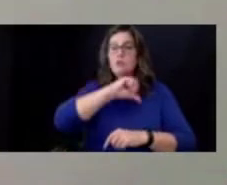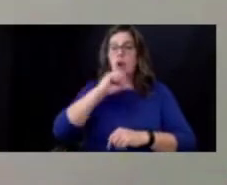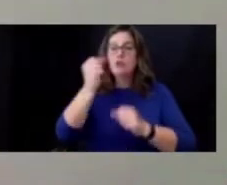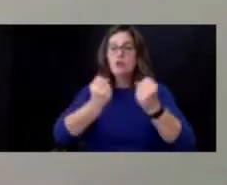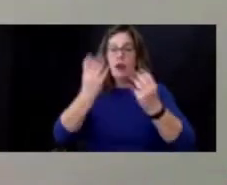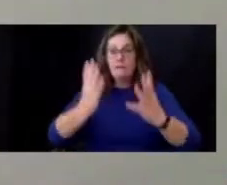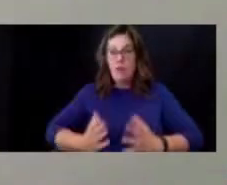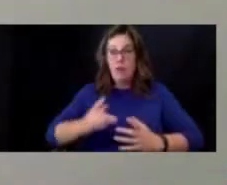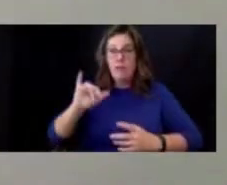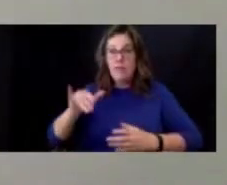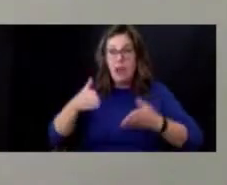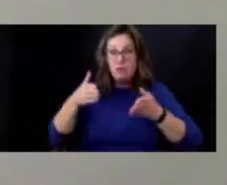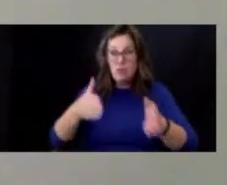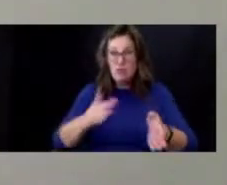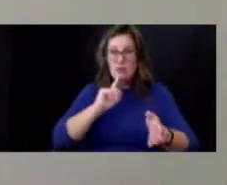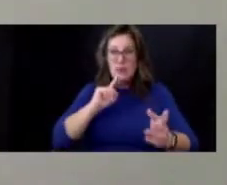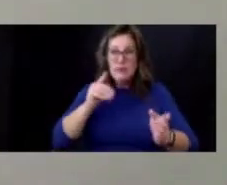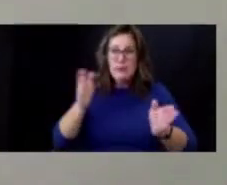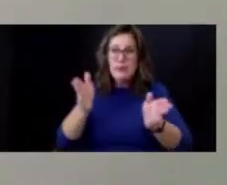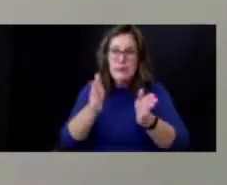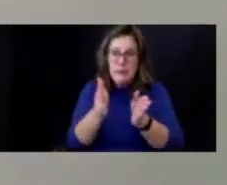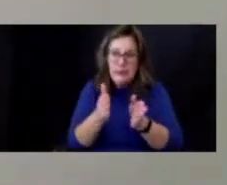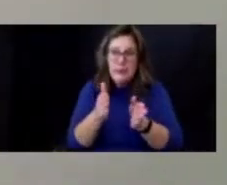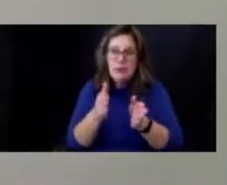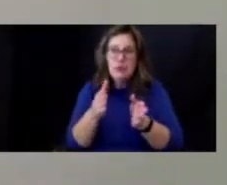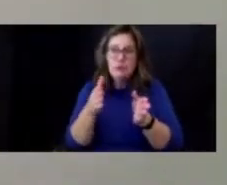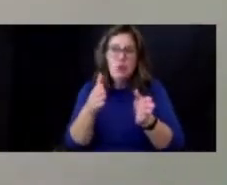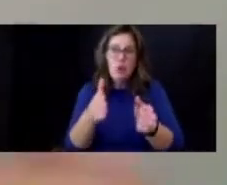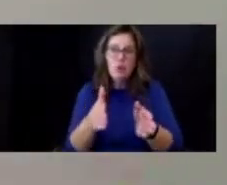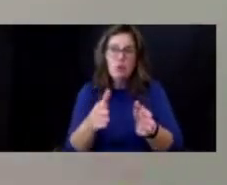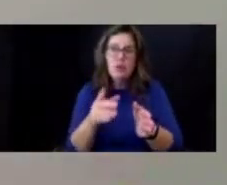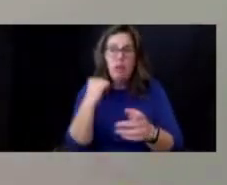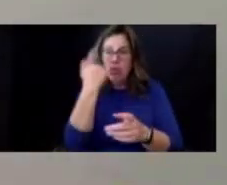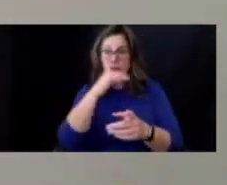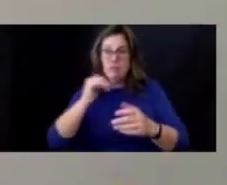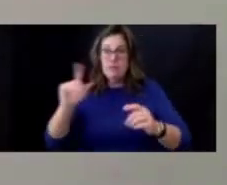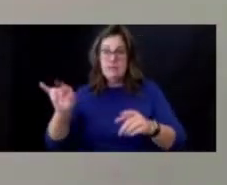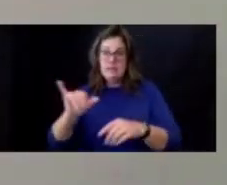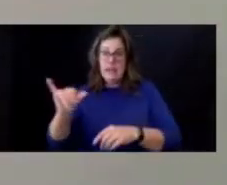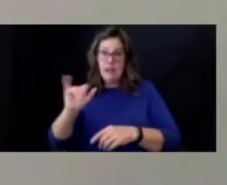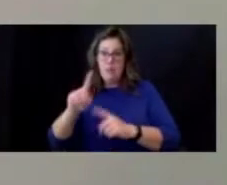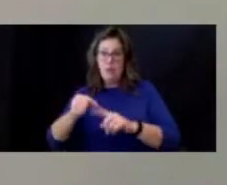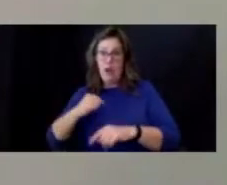a very narrow road um and it looked the same as it did when i was a little girl and so through a